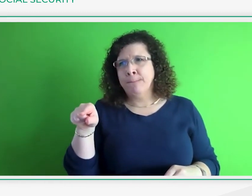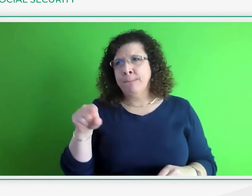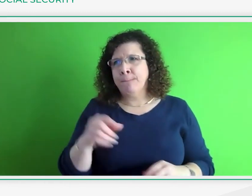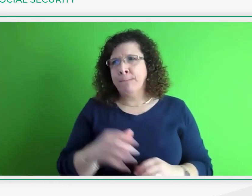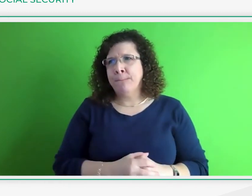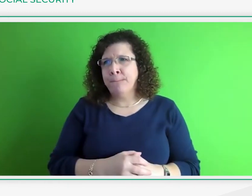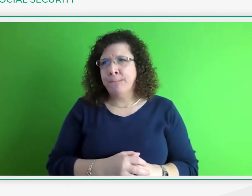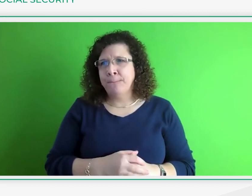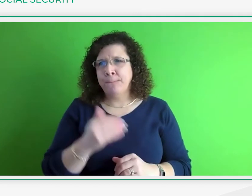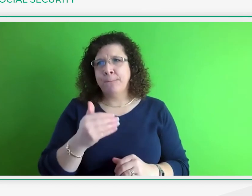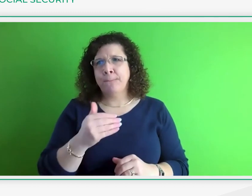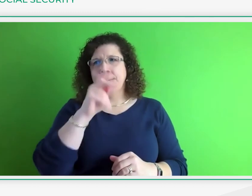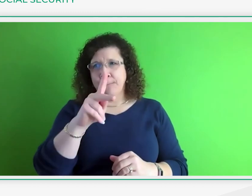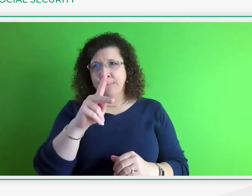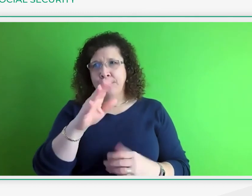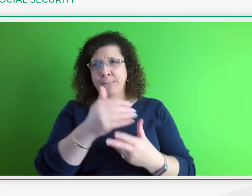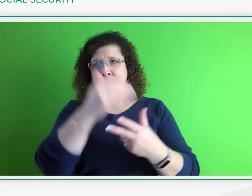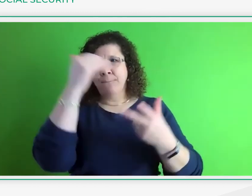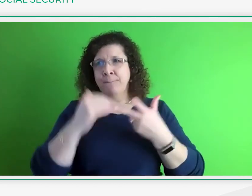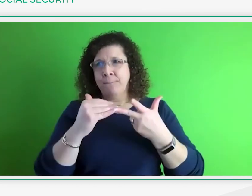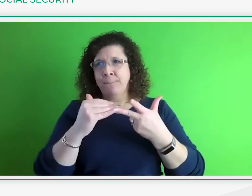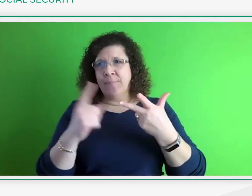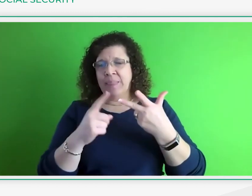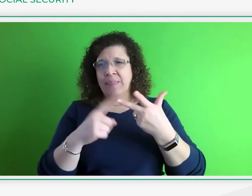I have to claim one or the other. So hopefully that answers that.